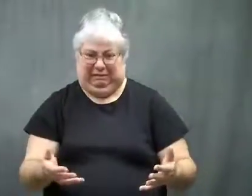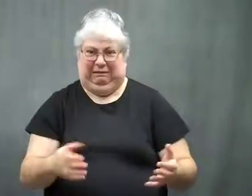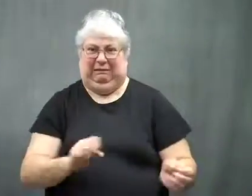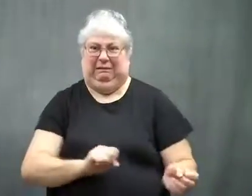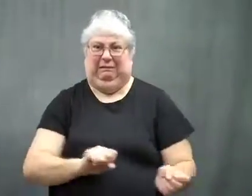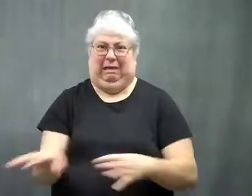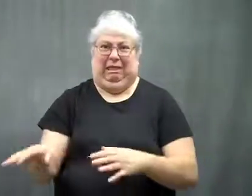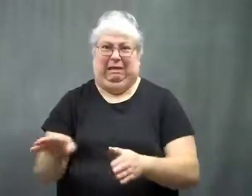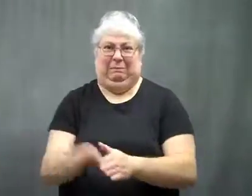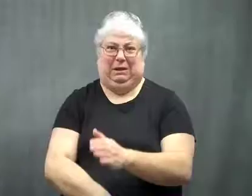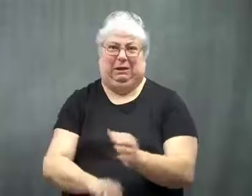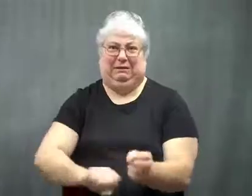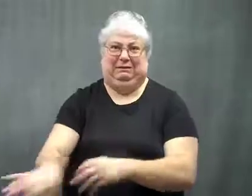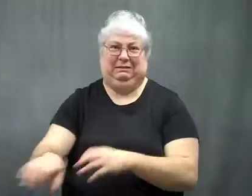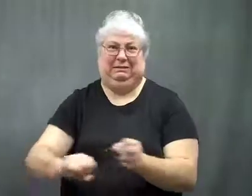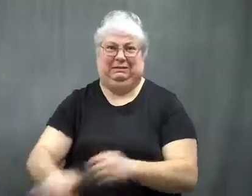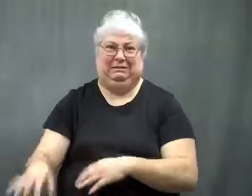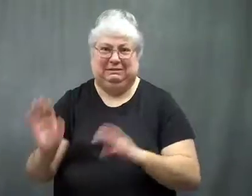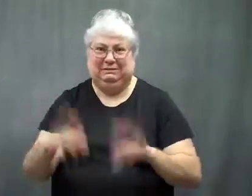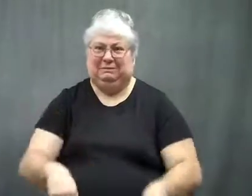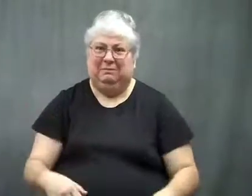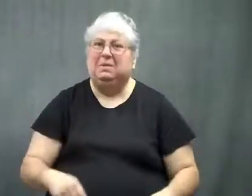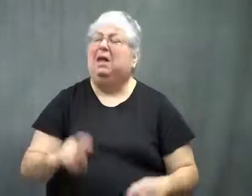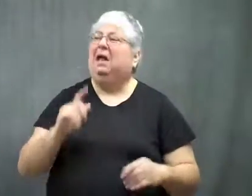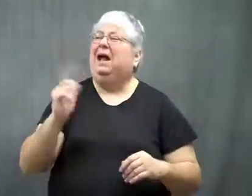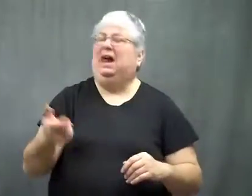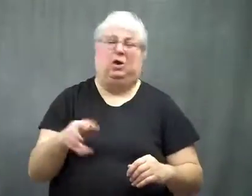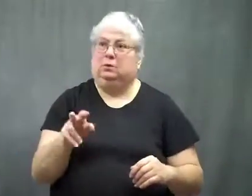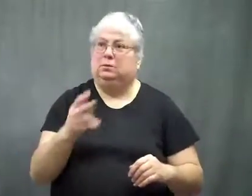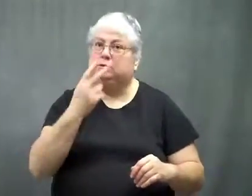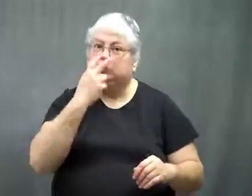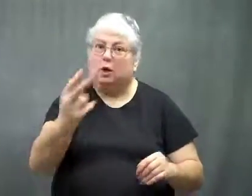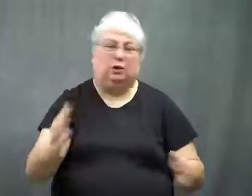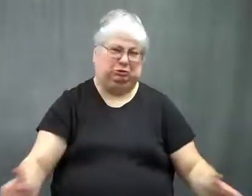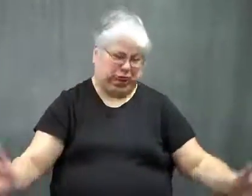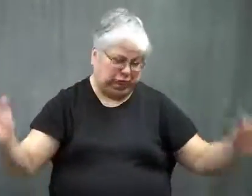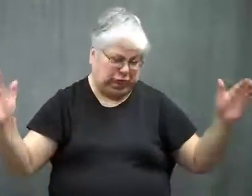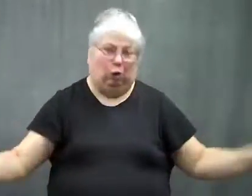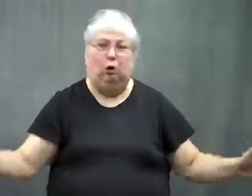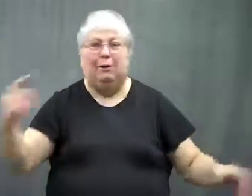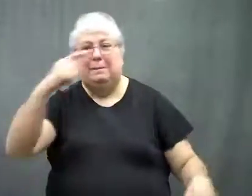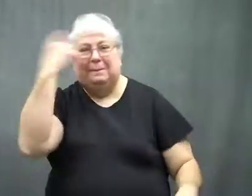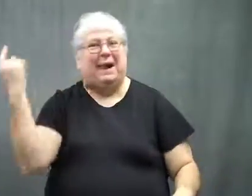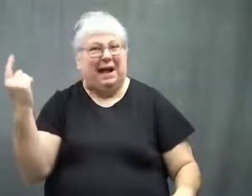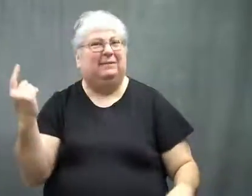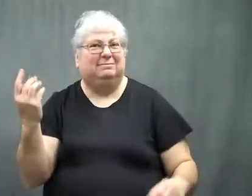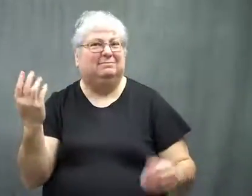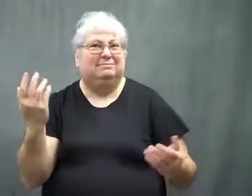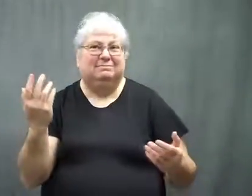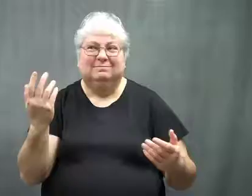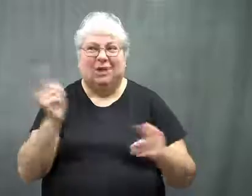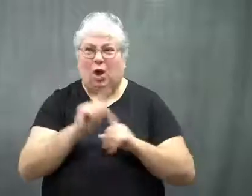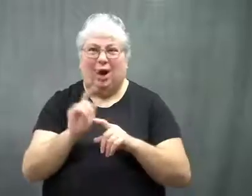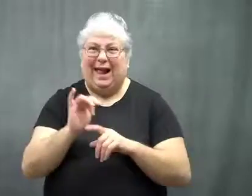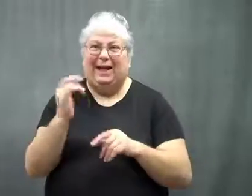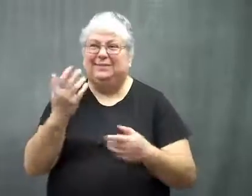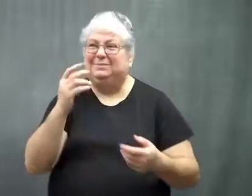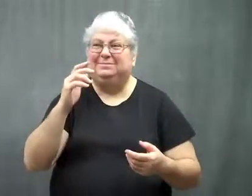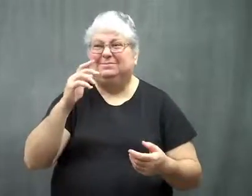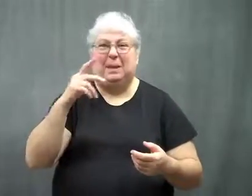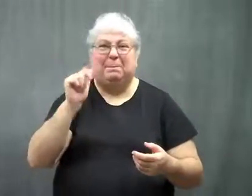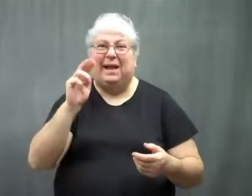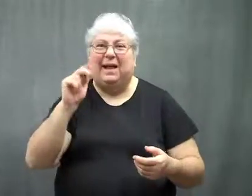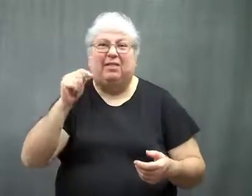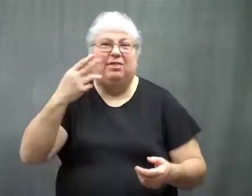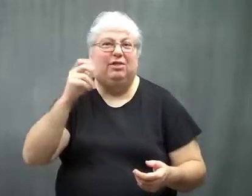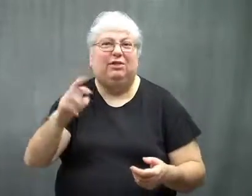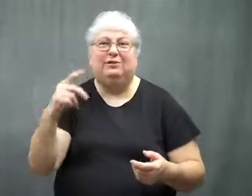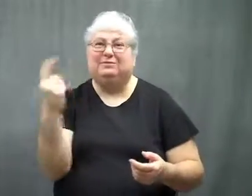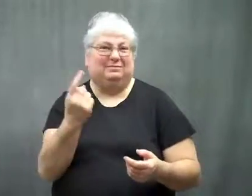Eww.. we buried it.